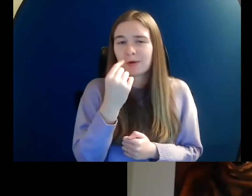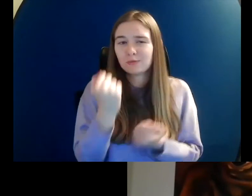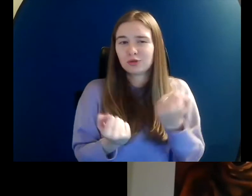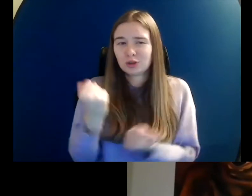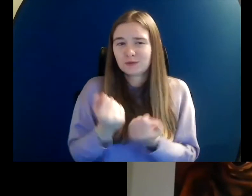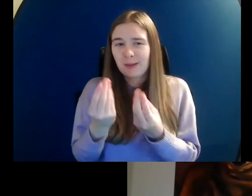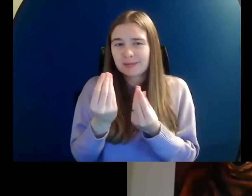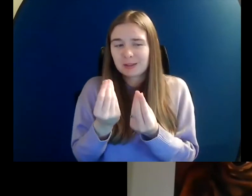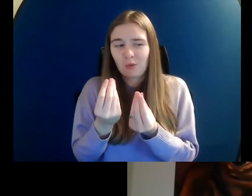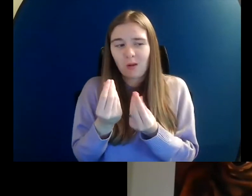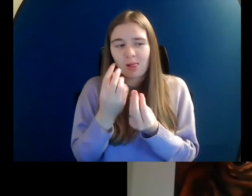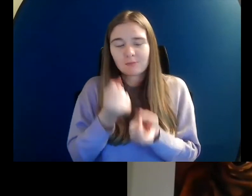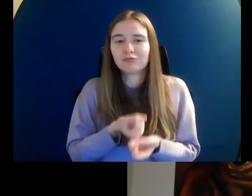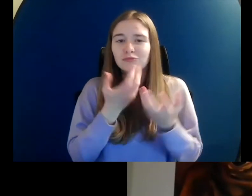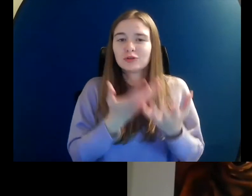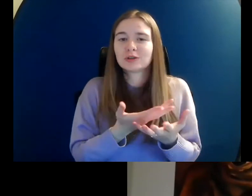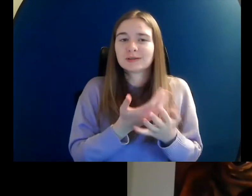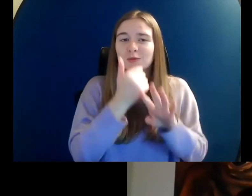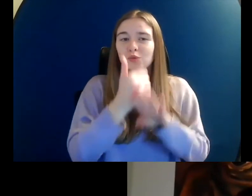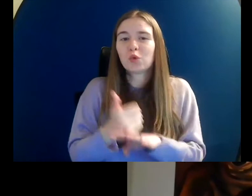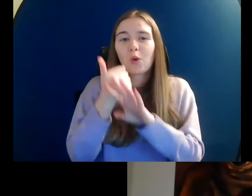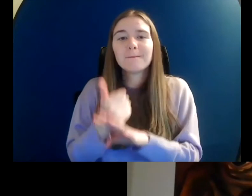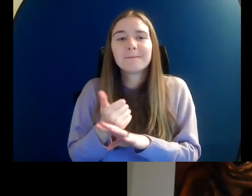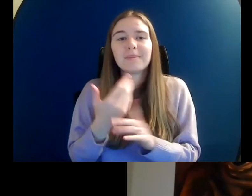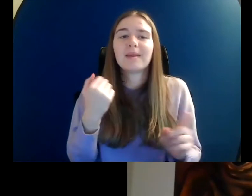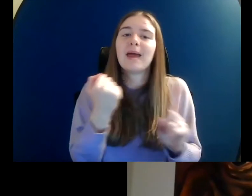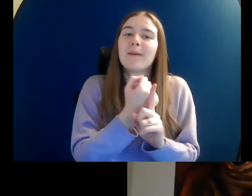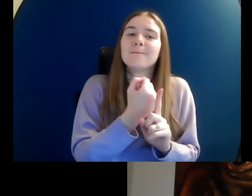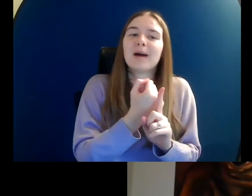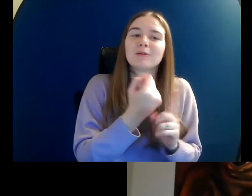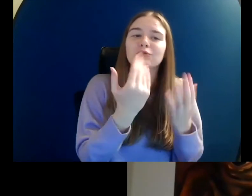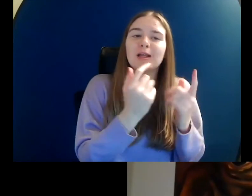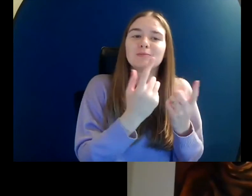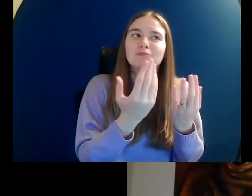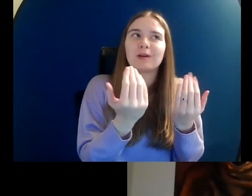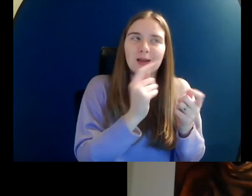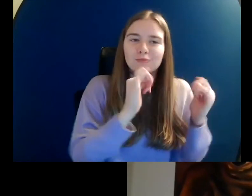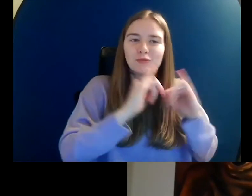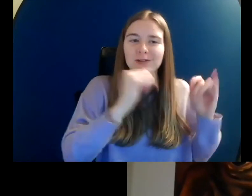that production and installment contribute to the climate crisis for a longer, positive payoff for the climate?